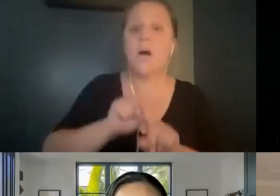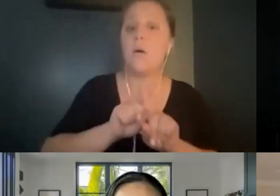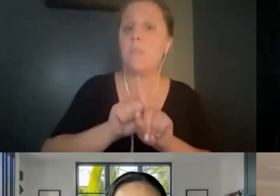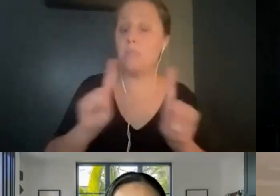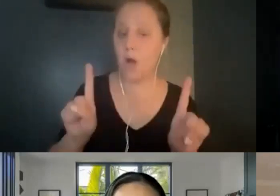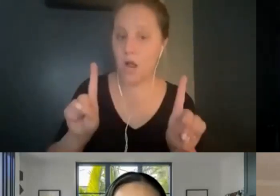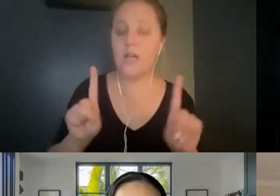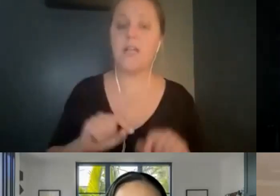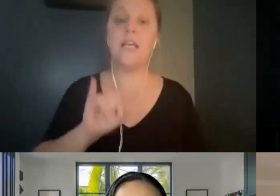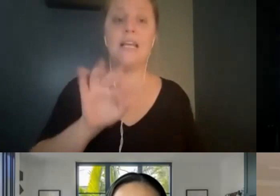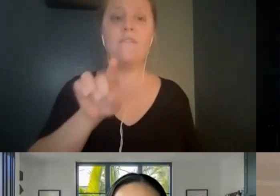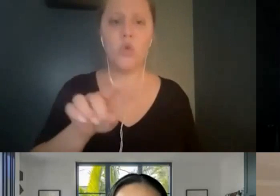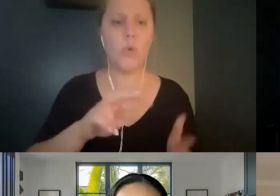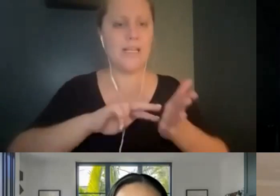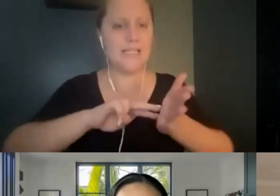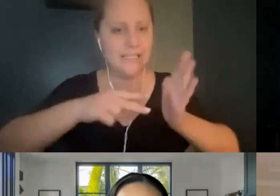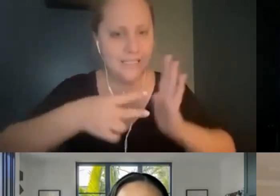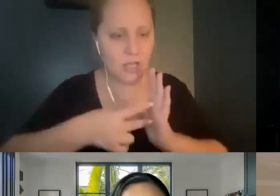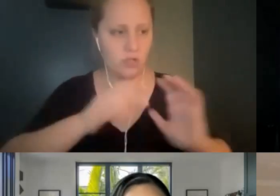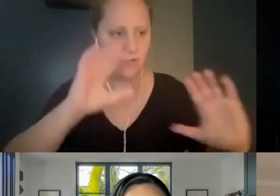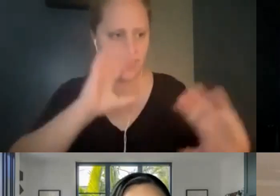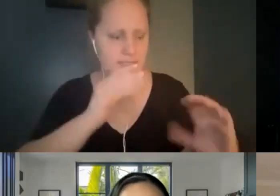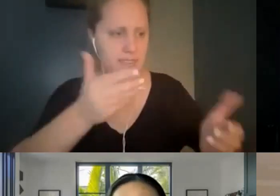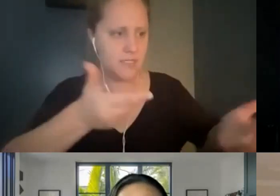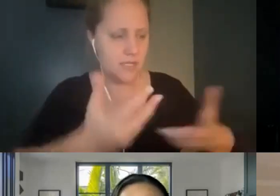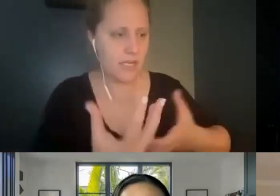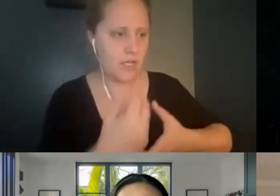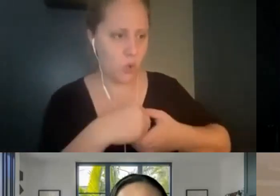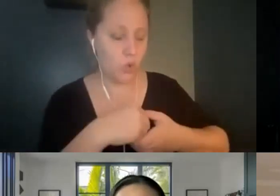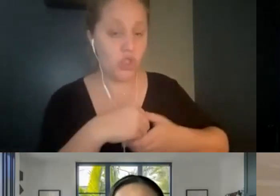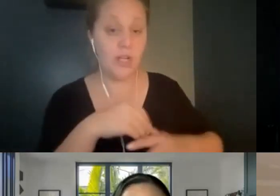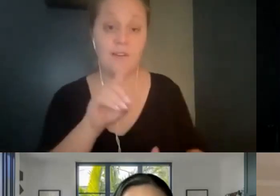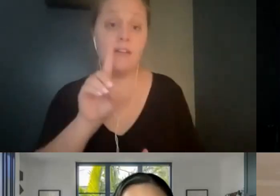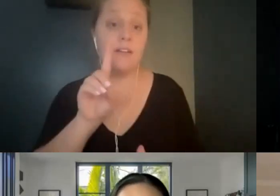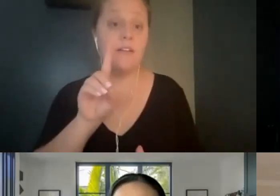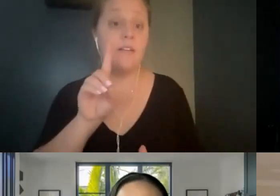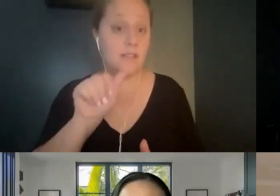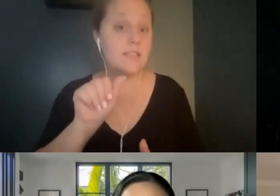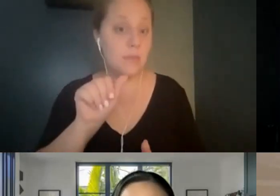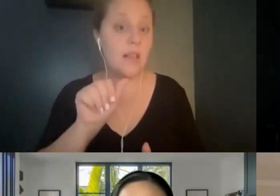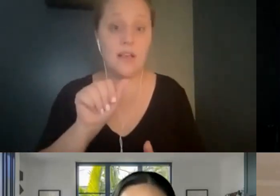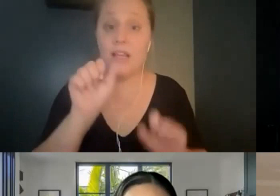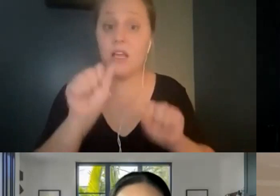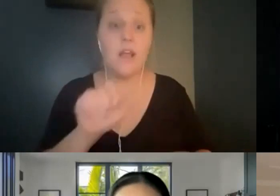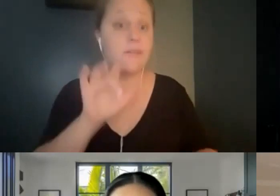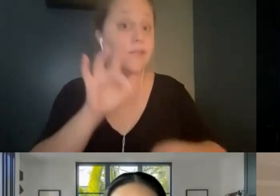inclusion, you know, disability is something that you know, like we just talked about, can touch anybody; in any color, any race.